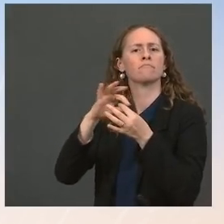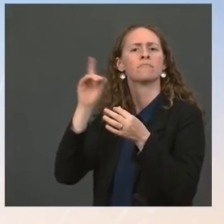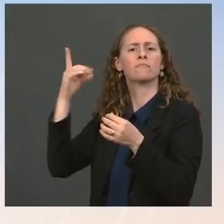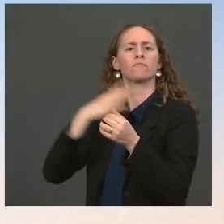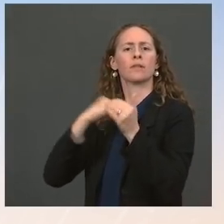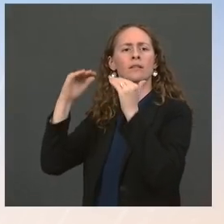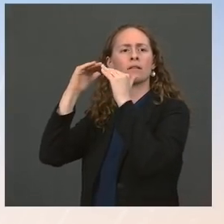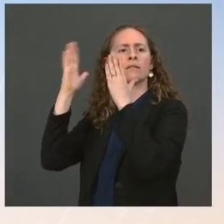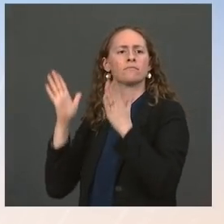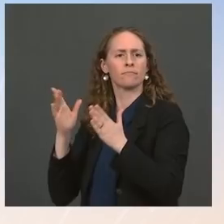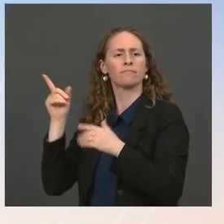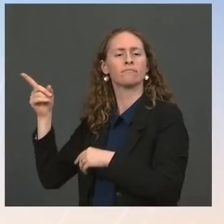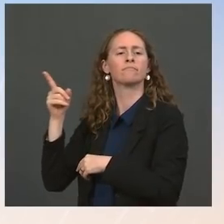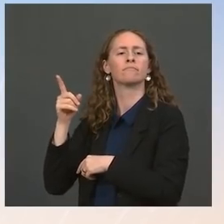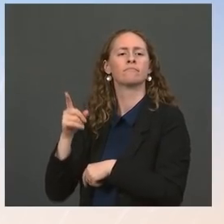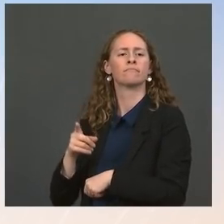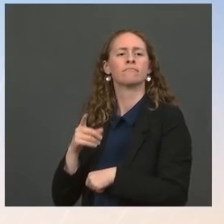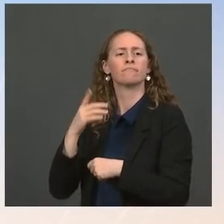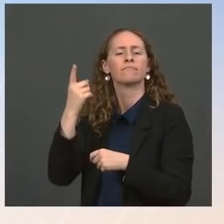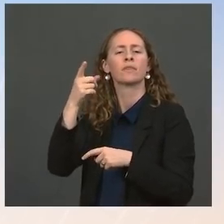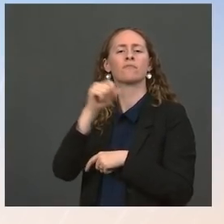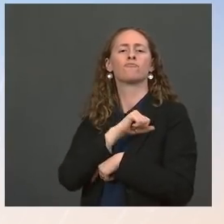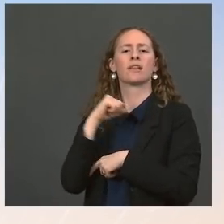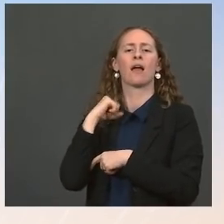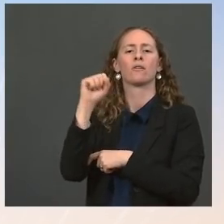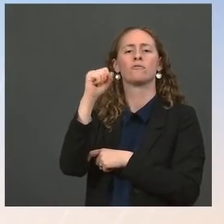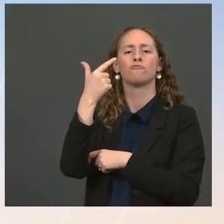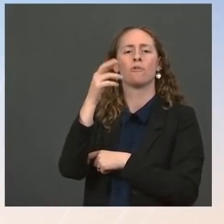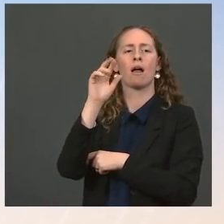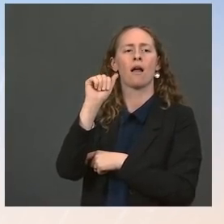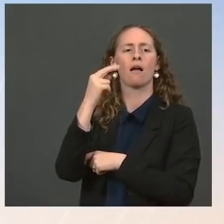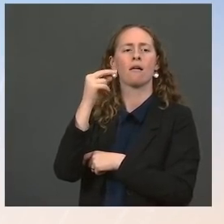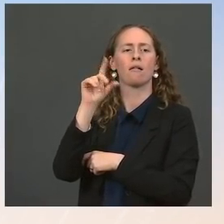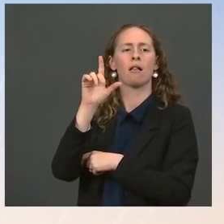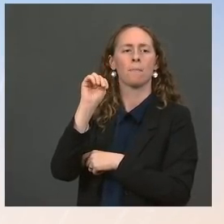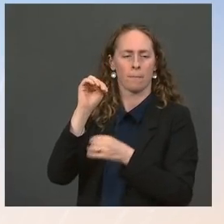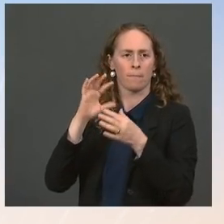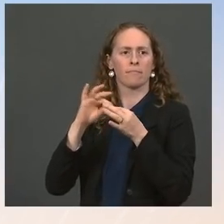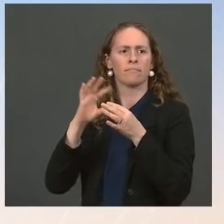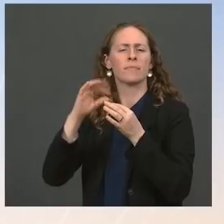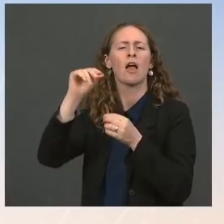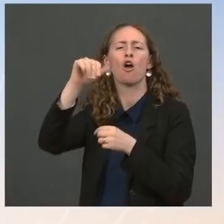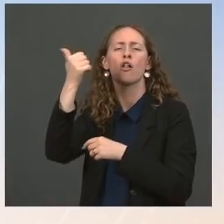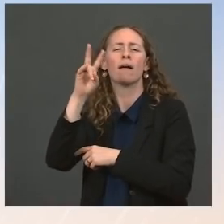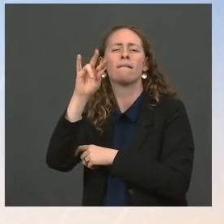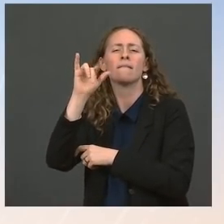and Blinken met last night to discuss rising fuel prices. I was wondering if you could confirm those names